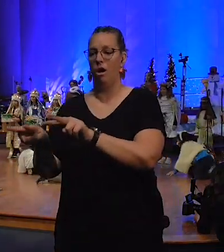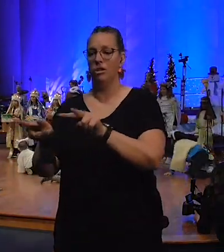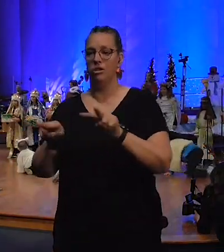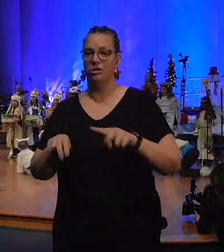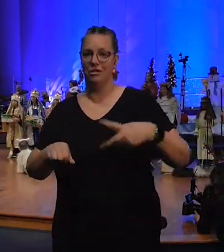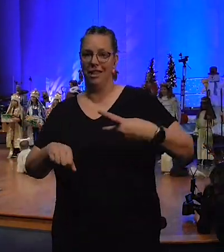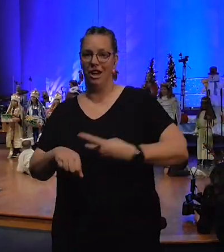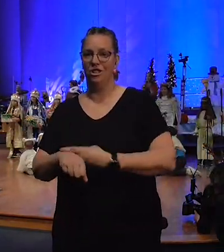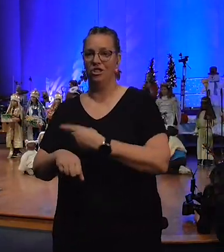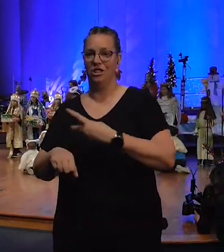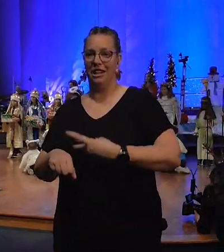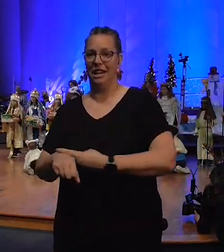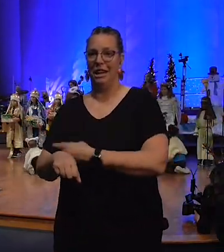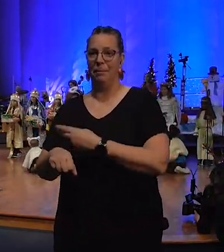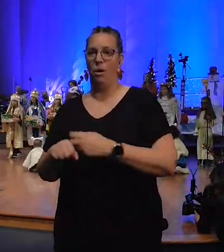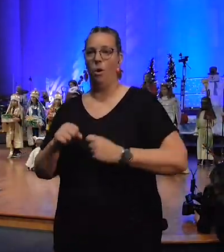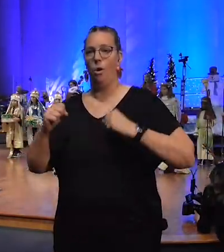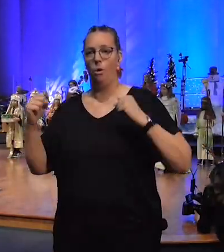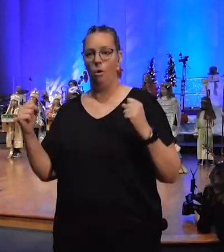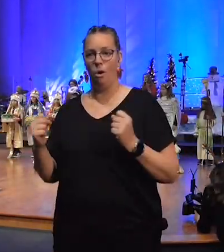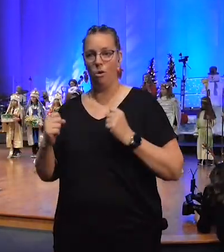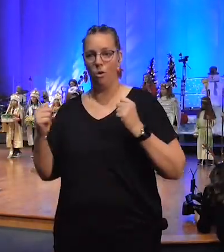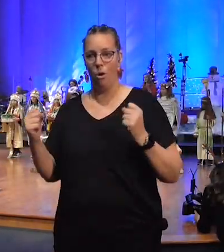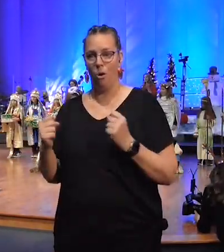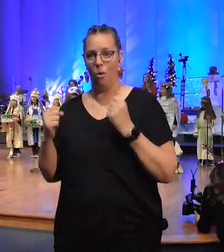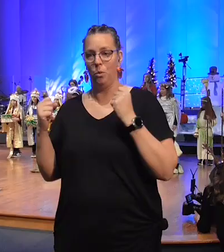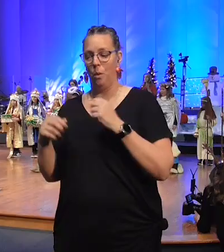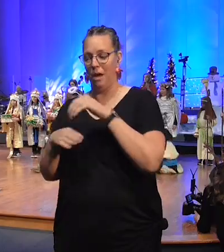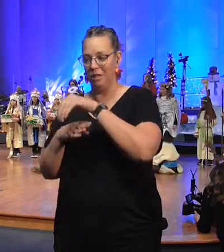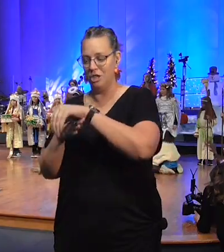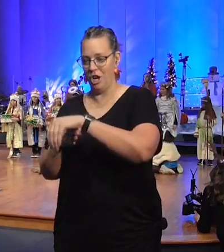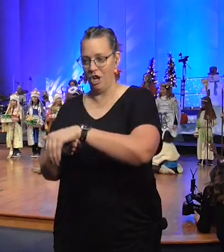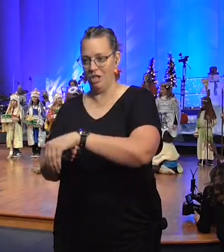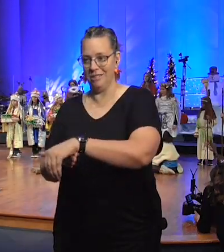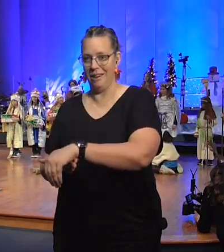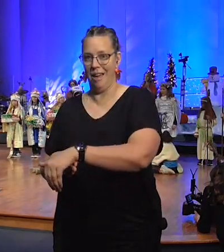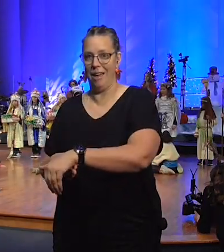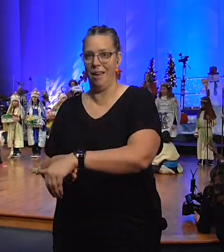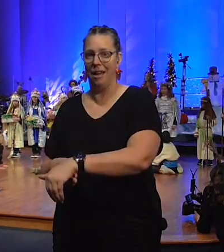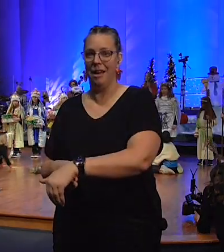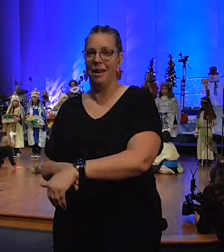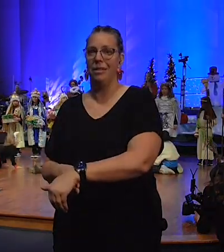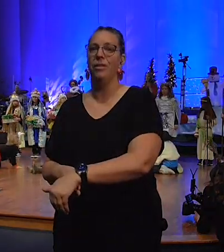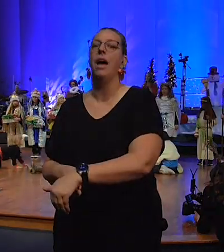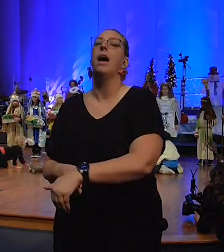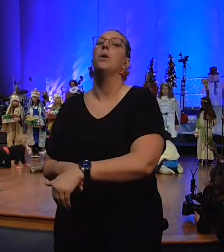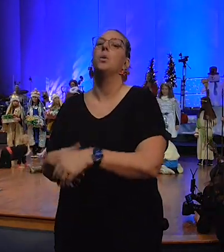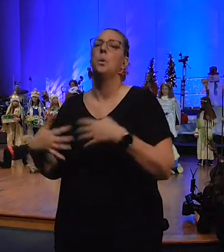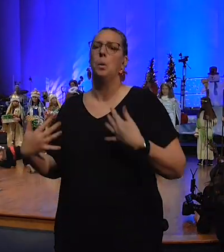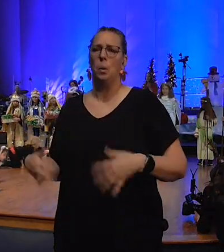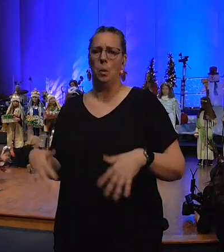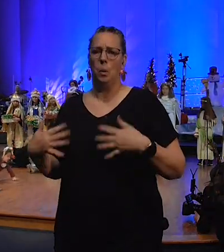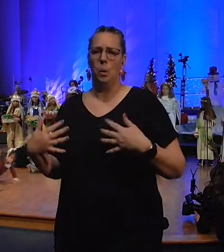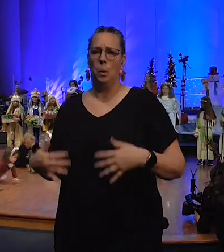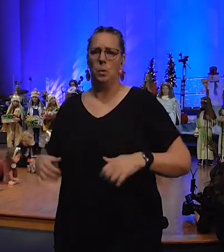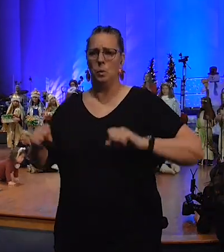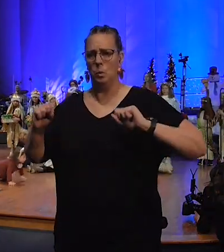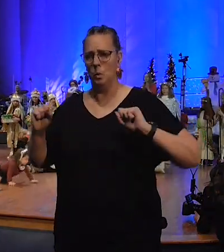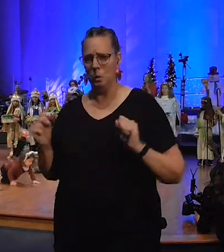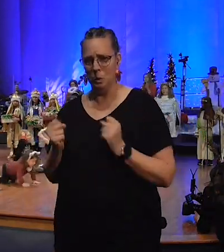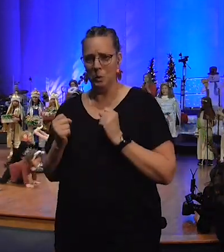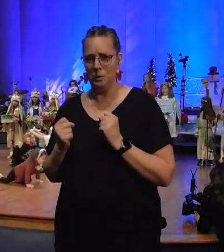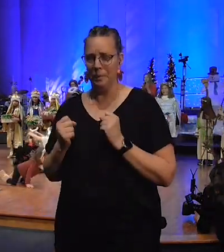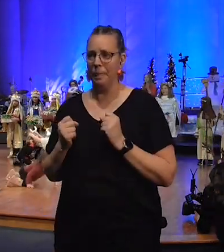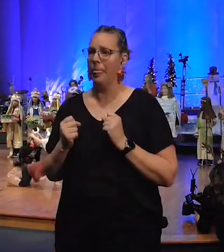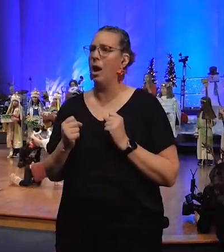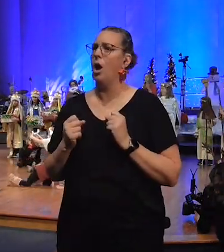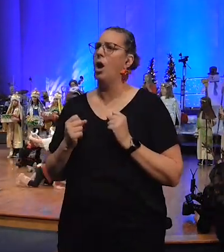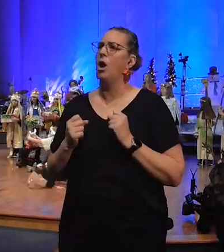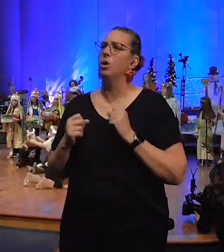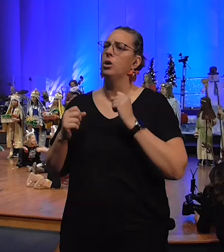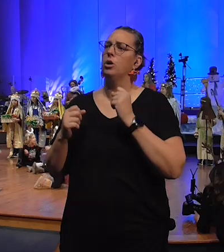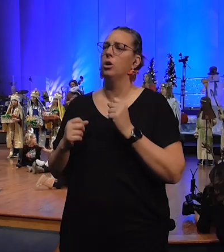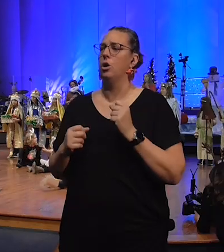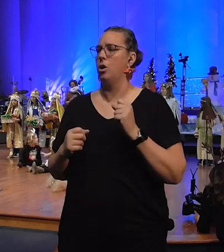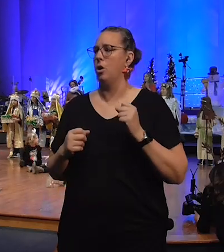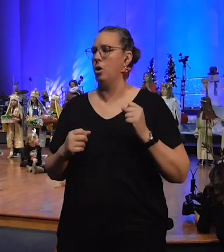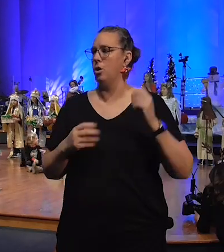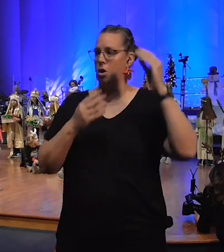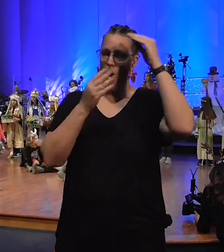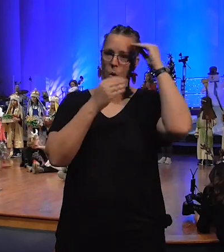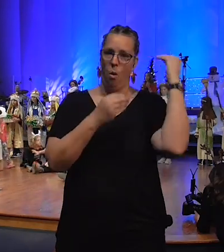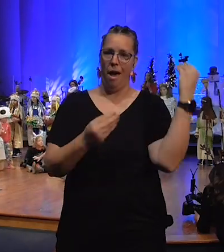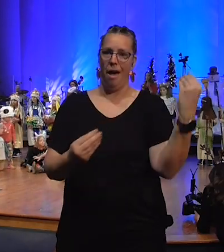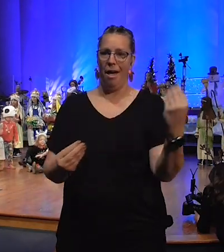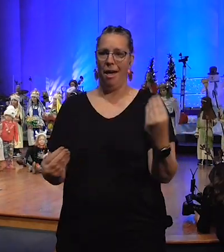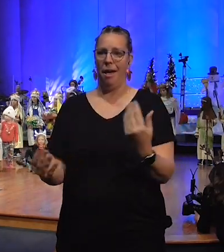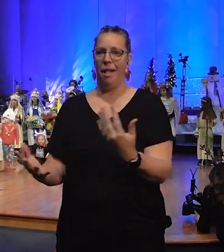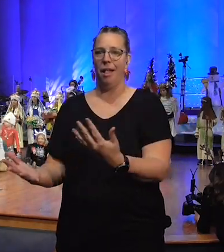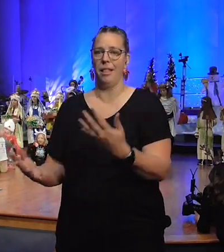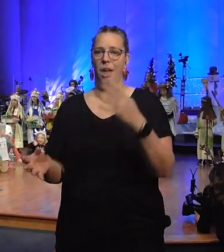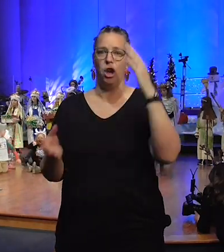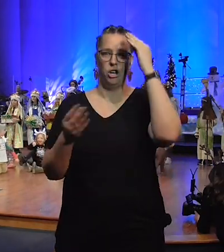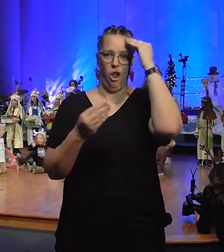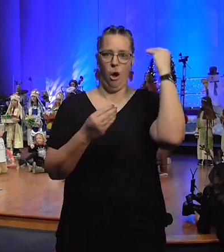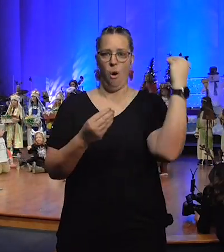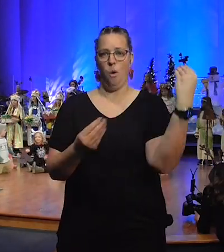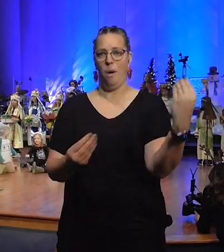fields where they lay keeping their sheep on a cold Winter's Night that was so deep